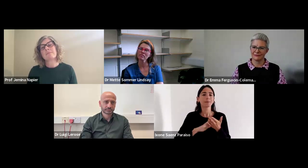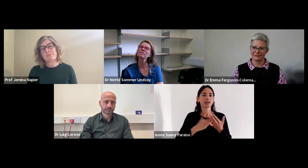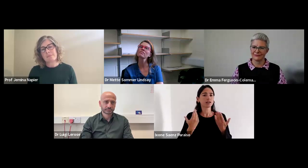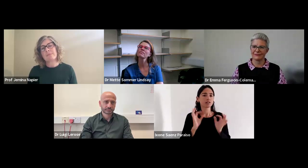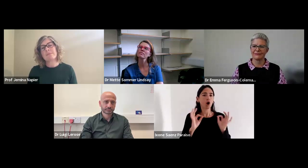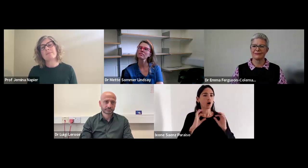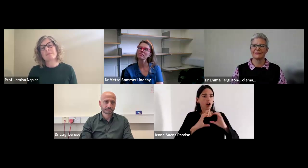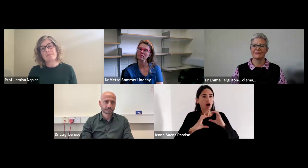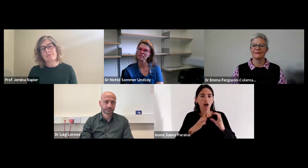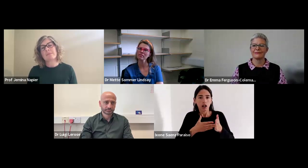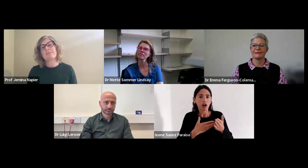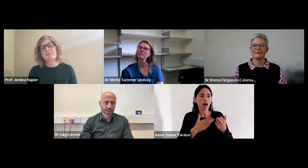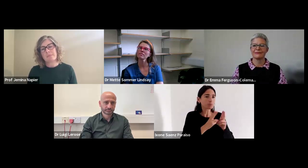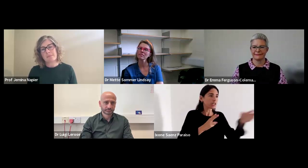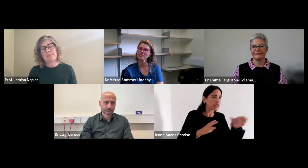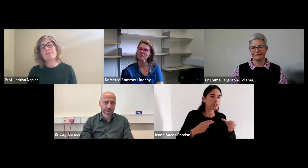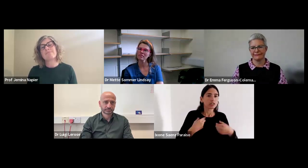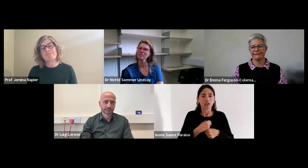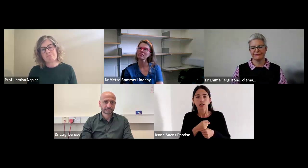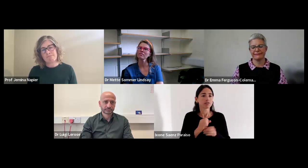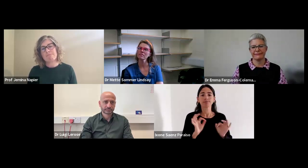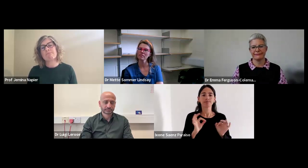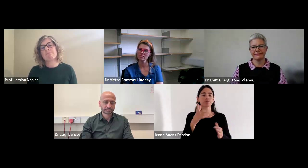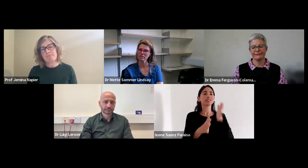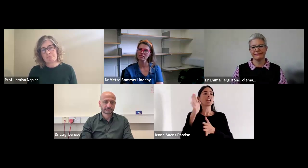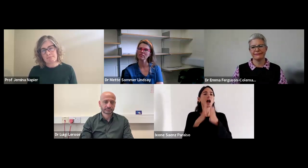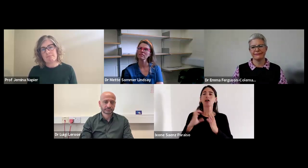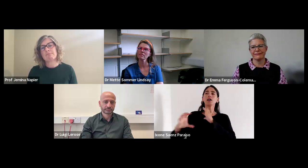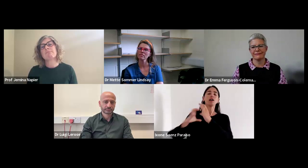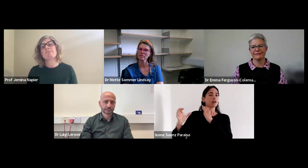one is hearing who can use sign language - so I don't have any communication barriers with them,